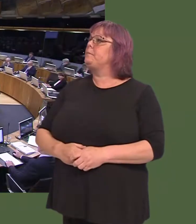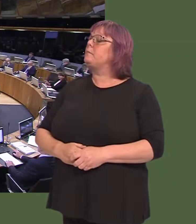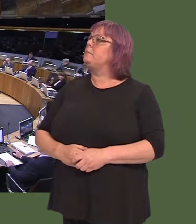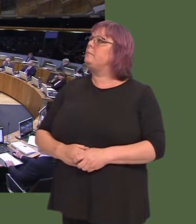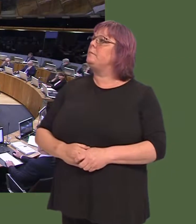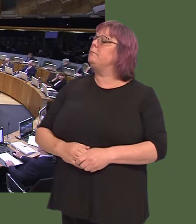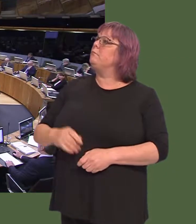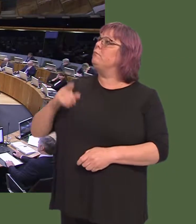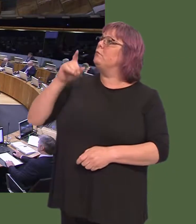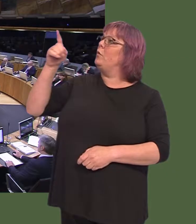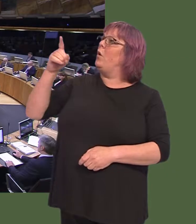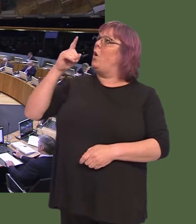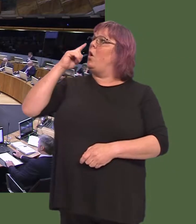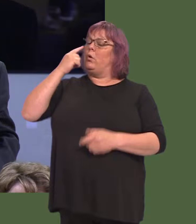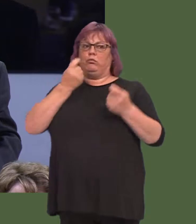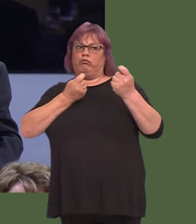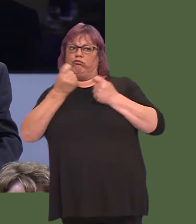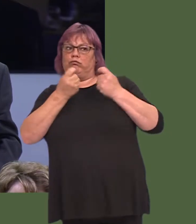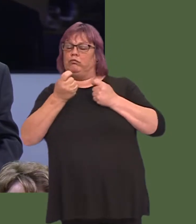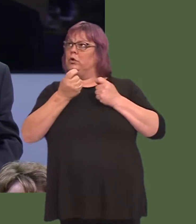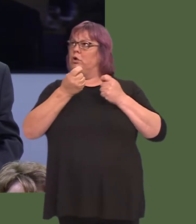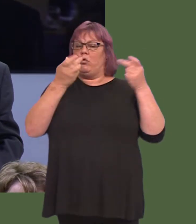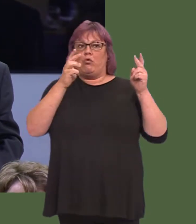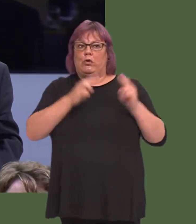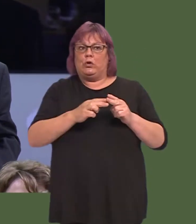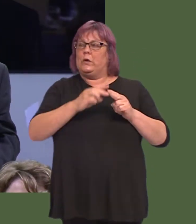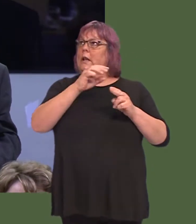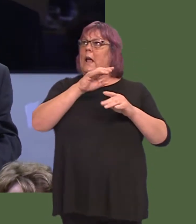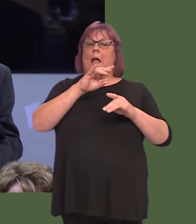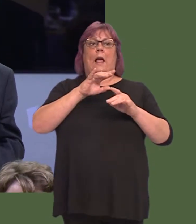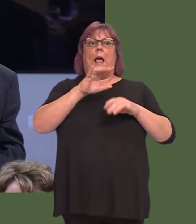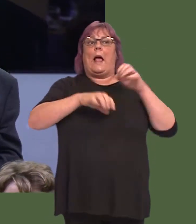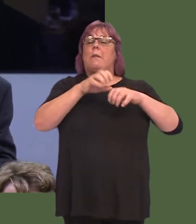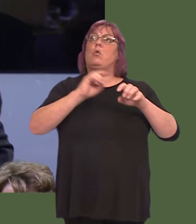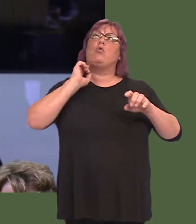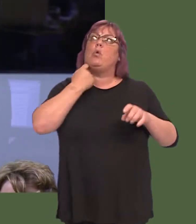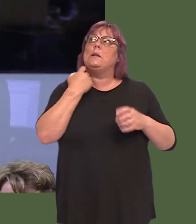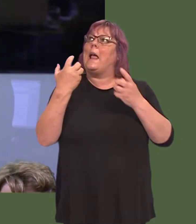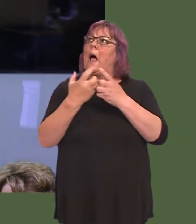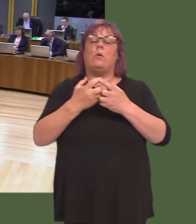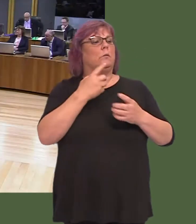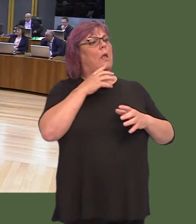What measures will the Welsh Government introduce to prevent animal cruelty in the next 12 months? OAQ52382 Carwyn Jones AM: The Wales animal health and